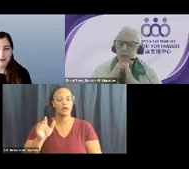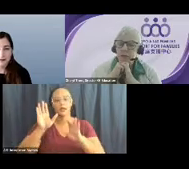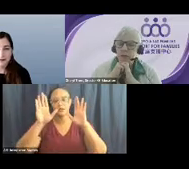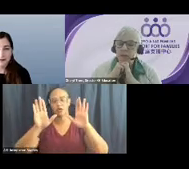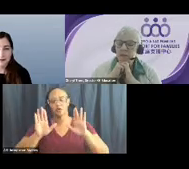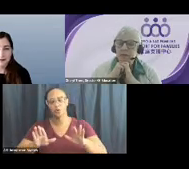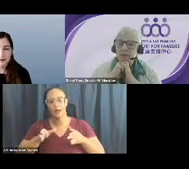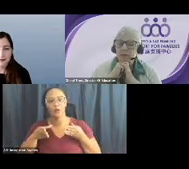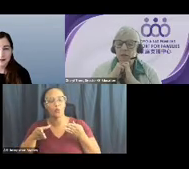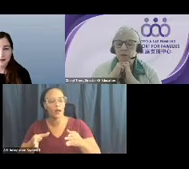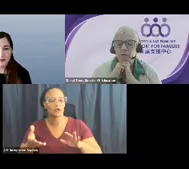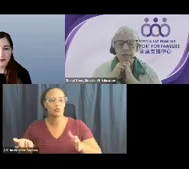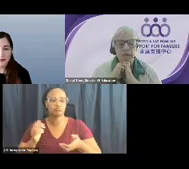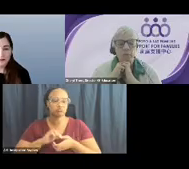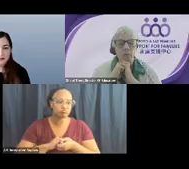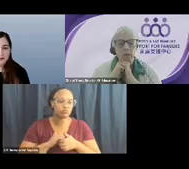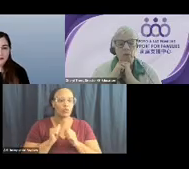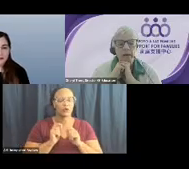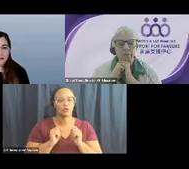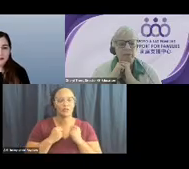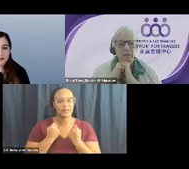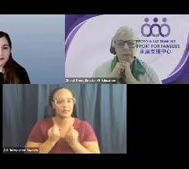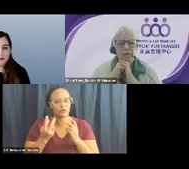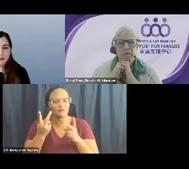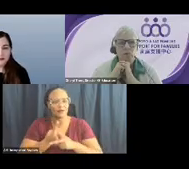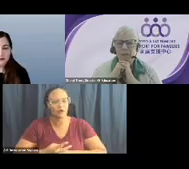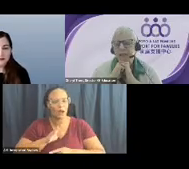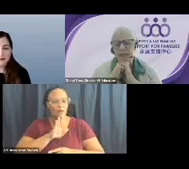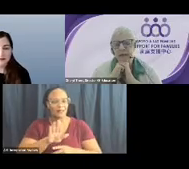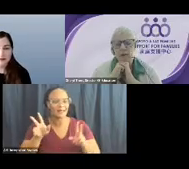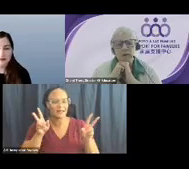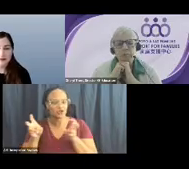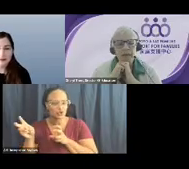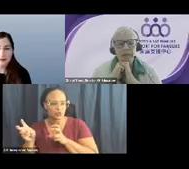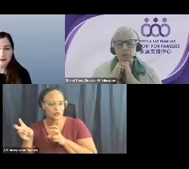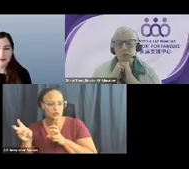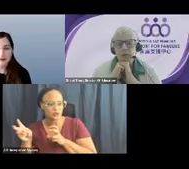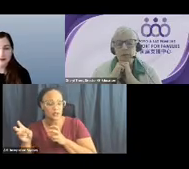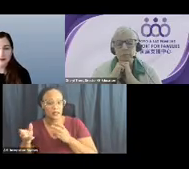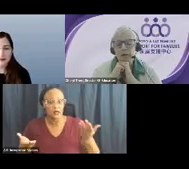what are the issues. Here in San Francisco, for example, you know, we have 14,000 plus students